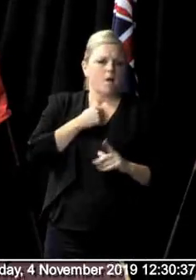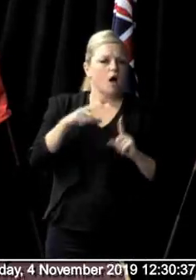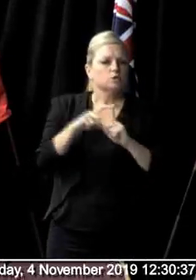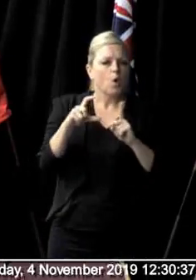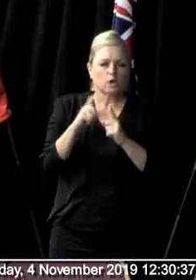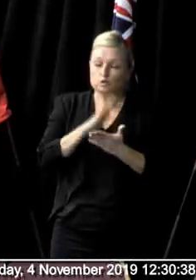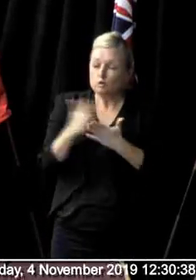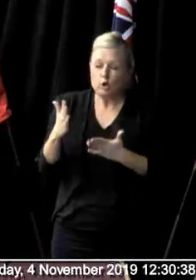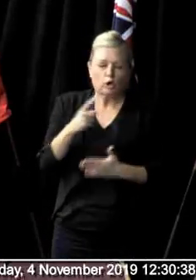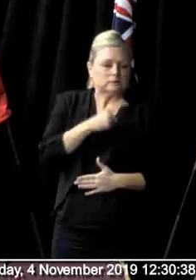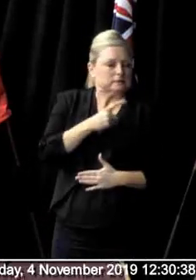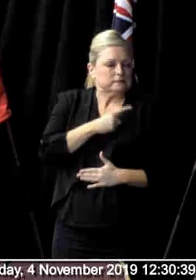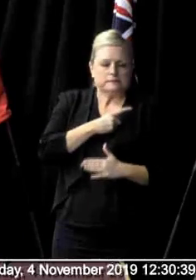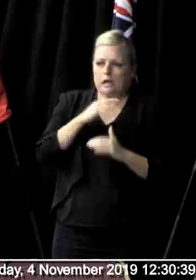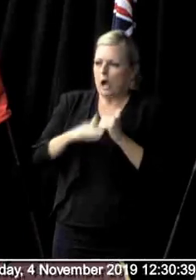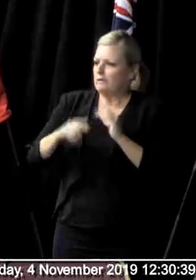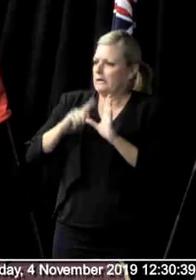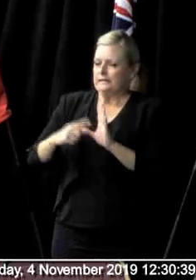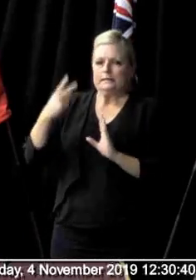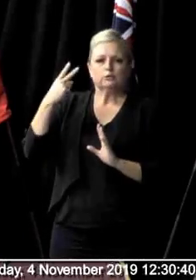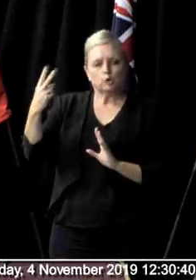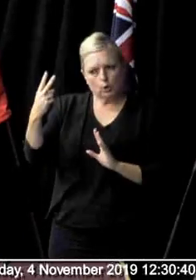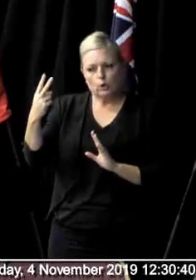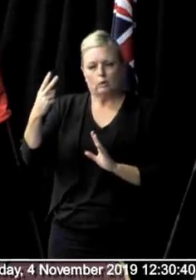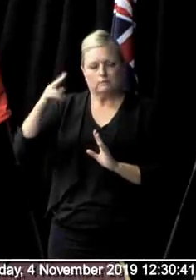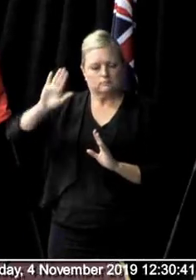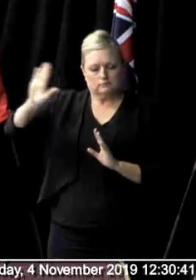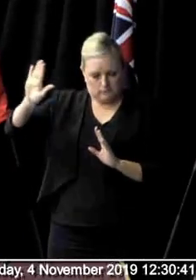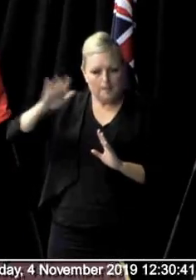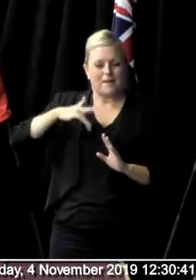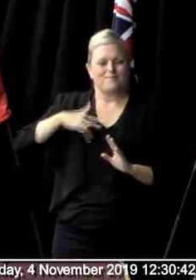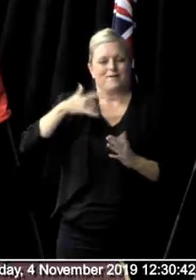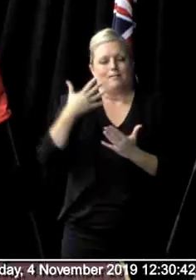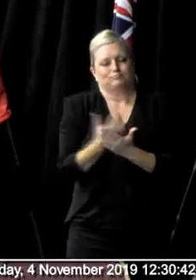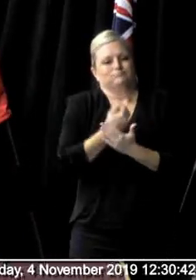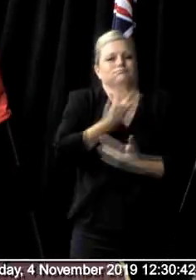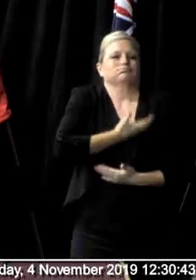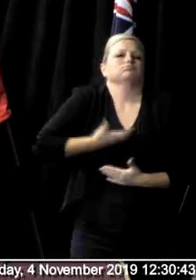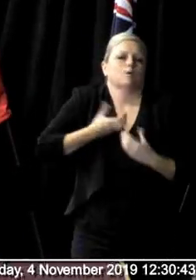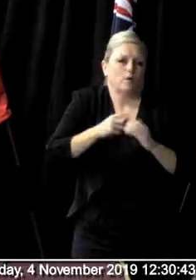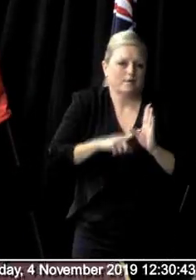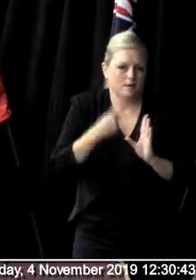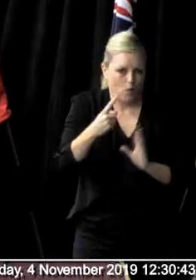but felt safe with her year one teacher. Okay. Did you raise the incidents with the principal?